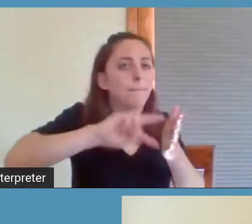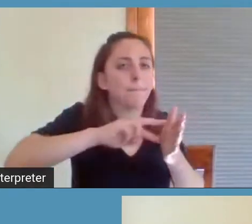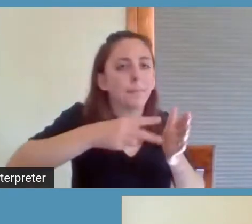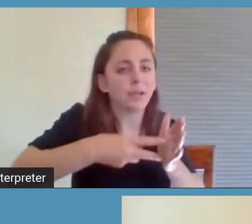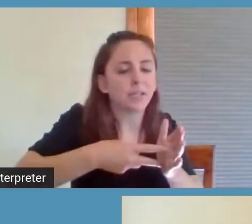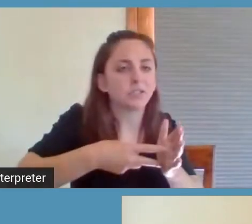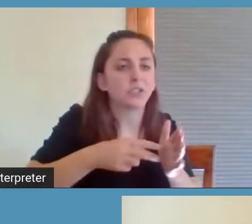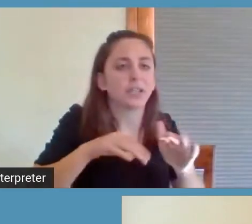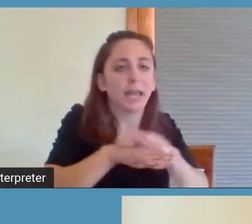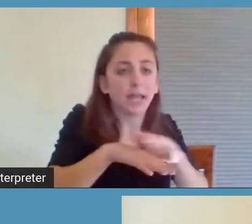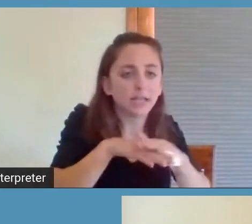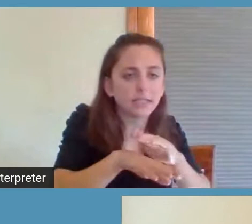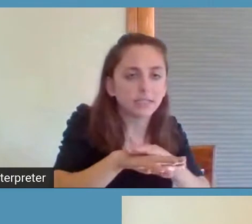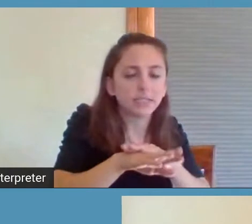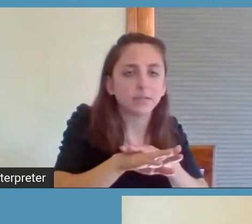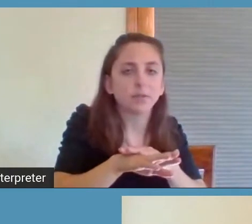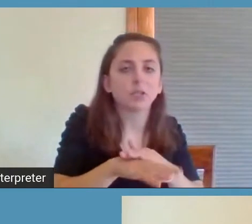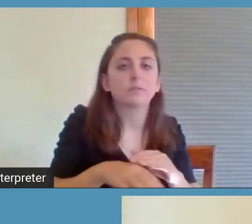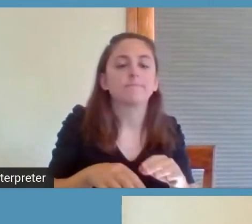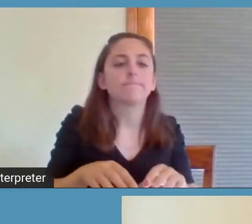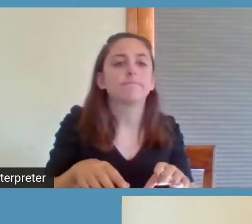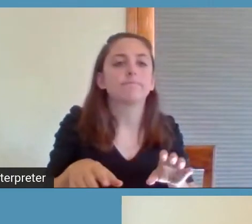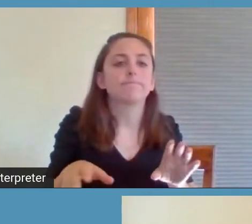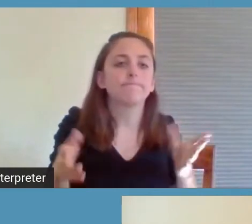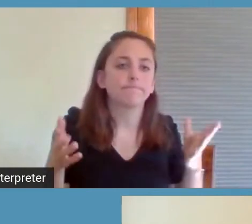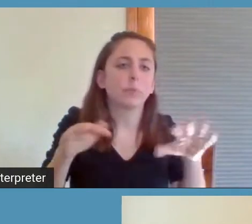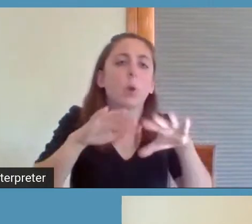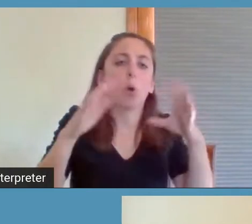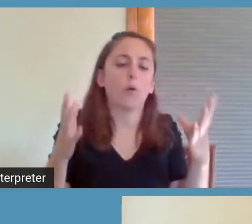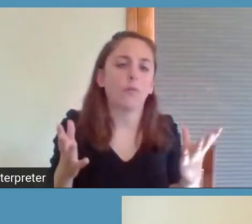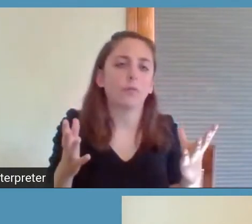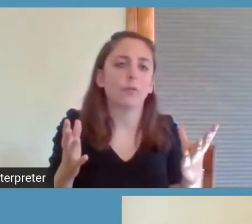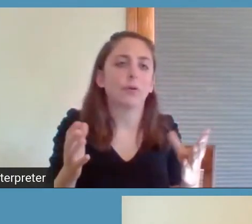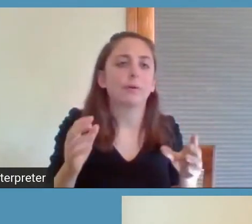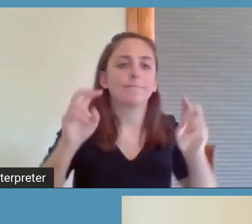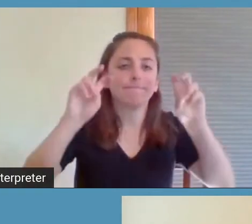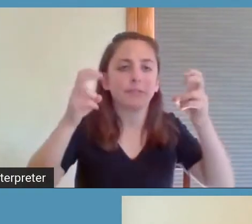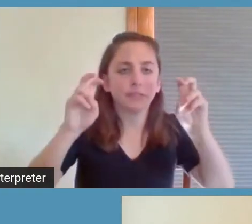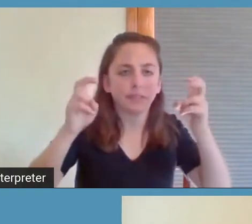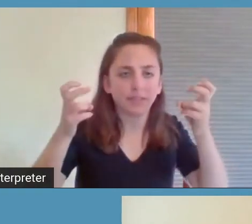the overall themes for our project here for the digital environment project and it's where we